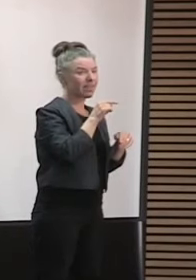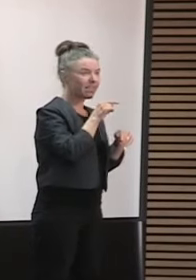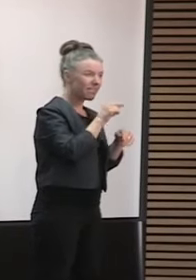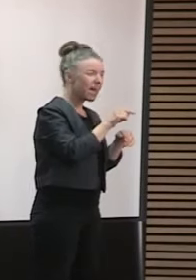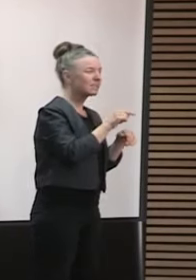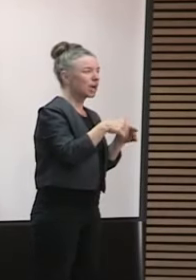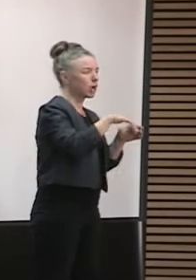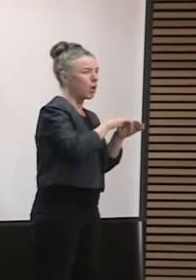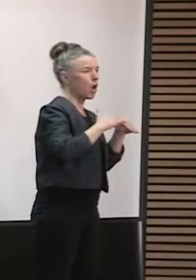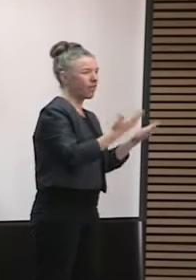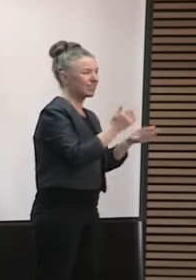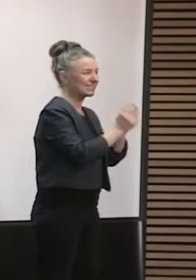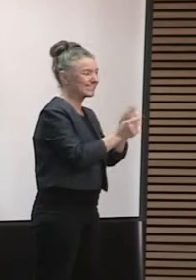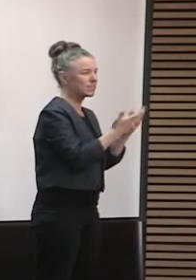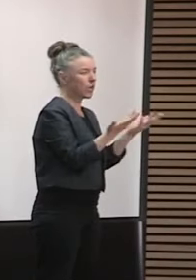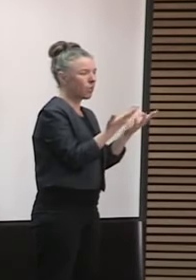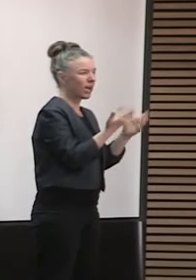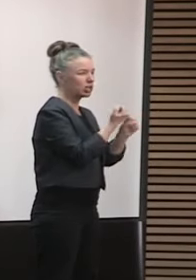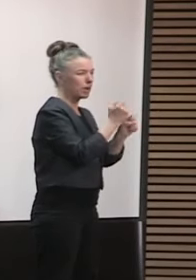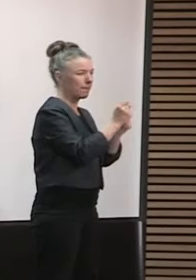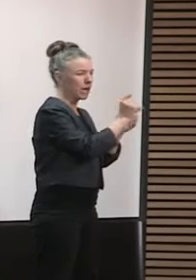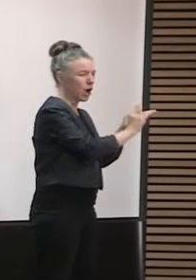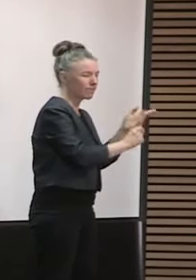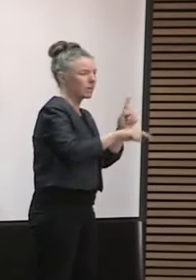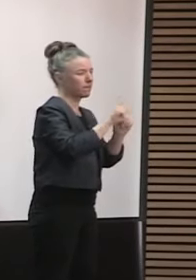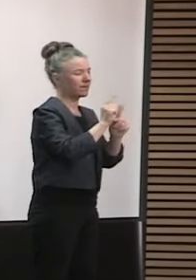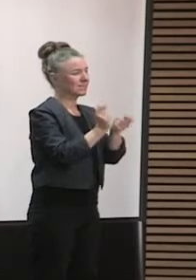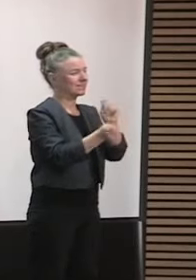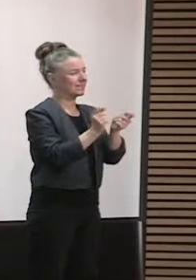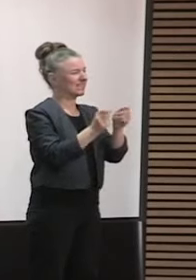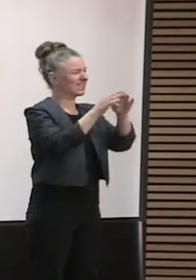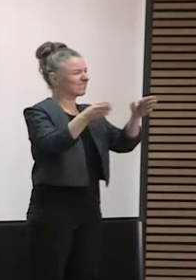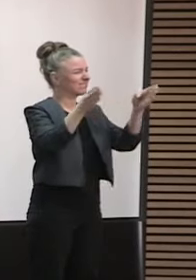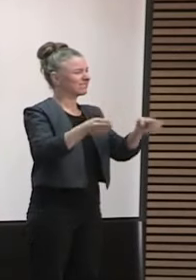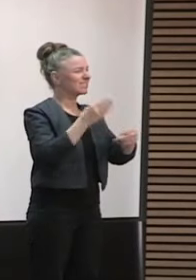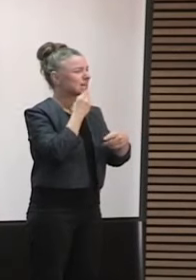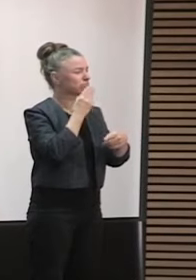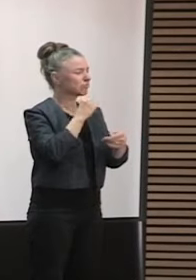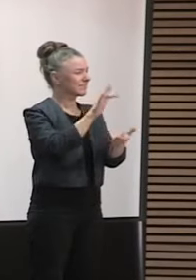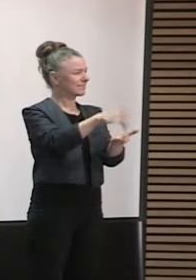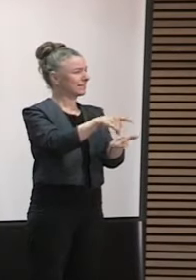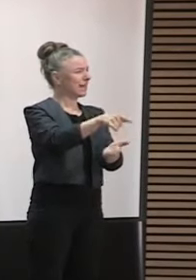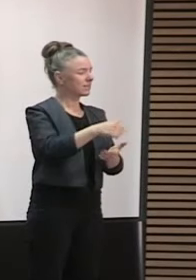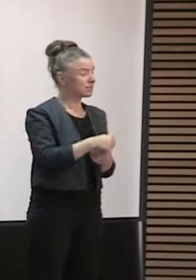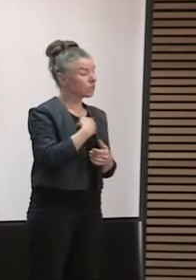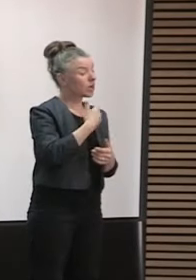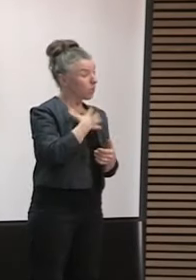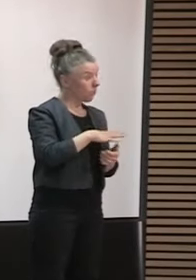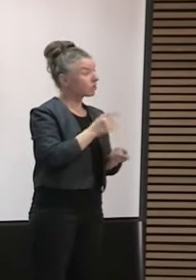an Alert Level review on Friday and make it public? To be honest, I can't remember what the meeting on Friday is for